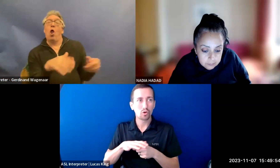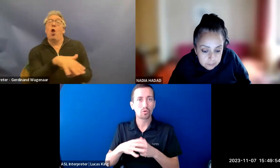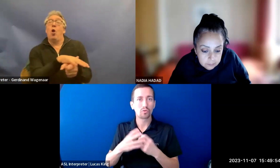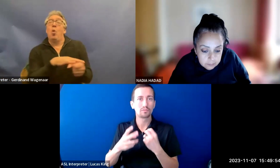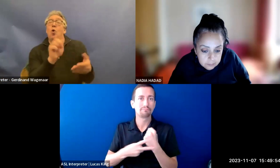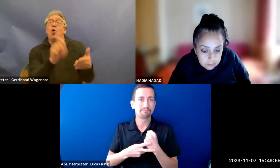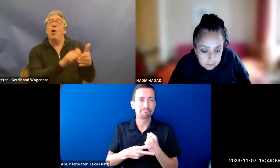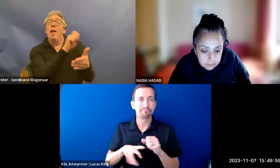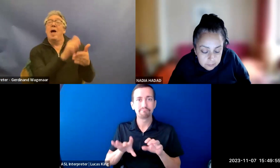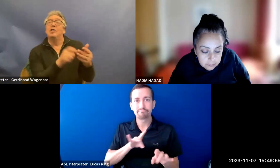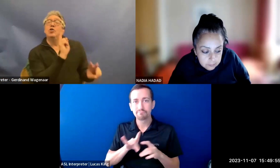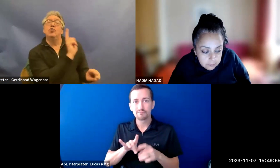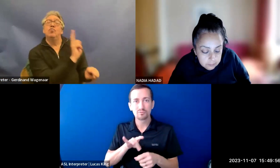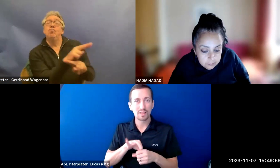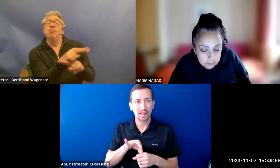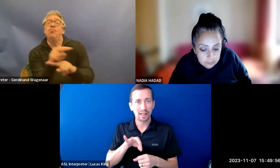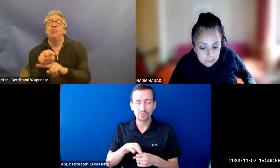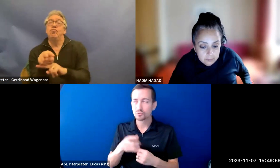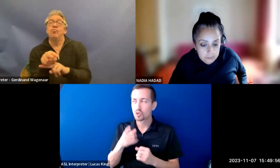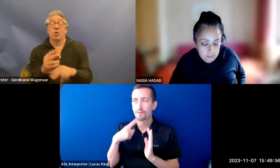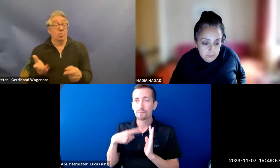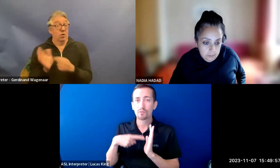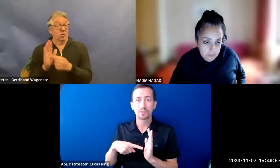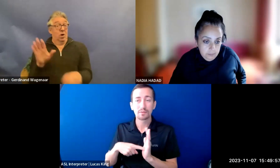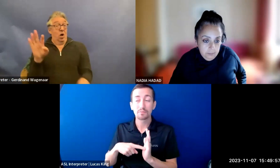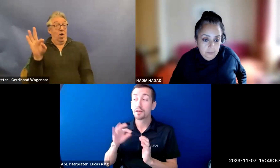For instance, FAMOD is one of the 7 NGOs,